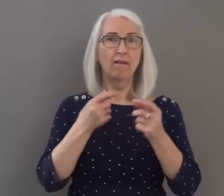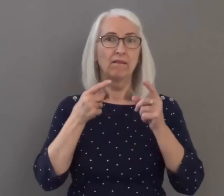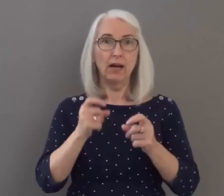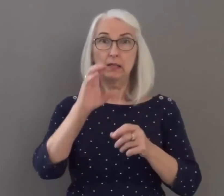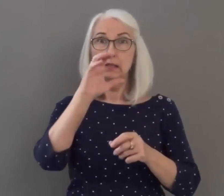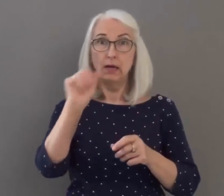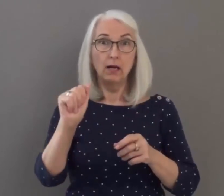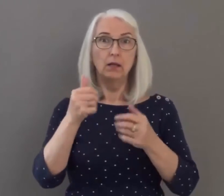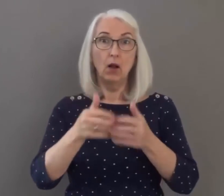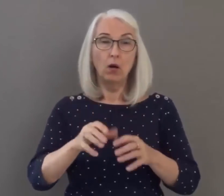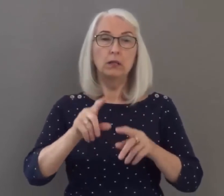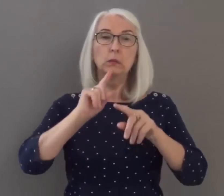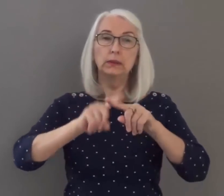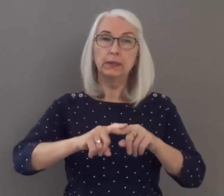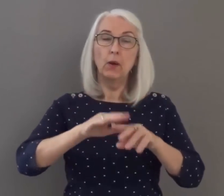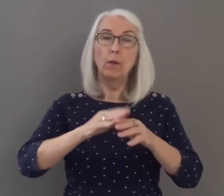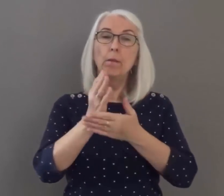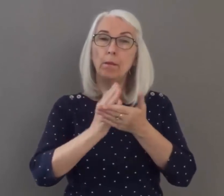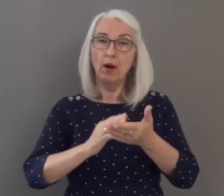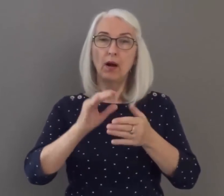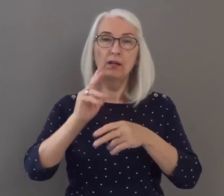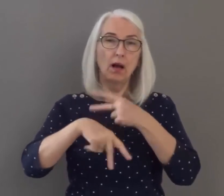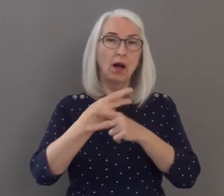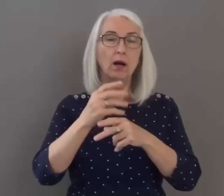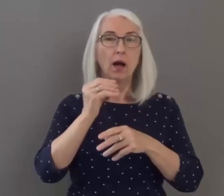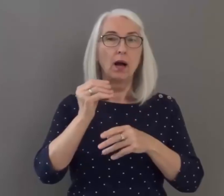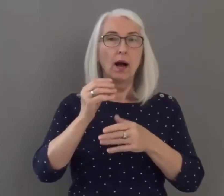How rapidly calcium is lost depends, in part, on the kind and